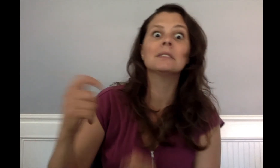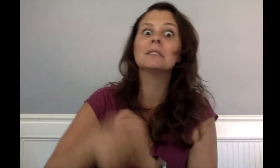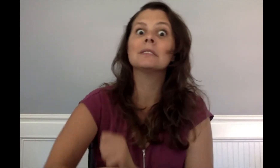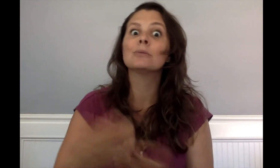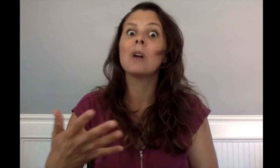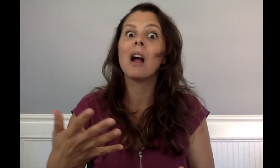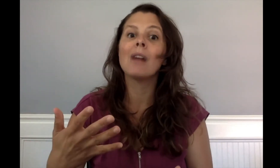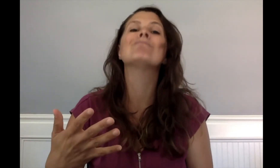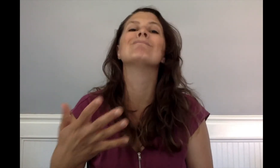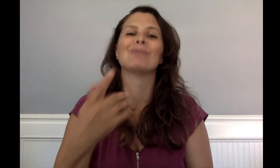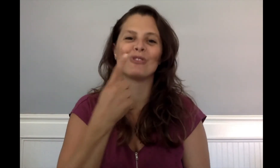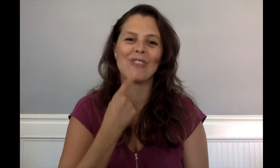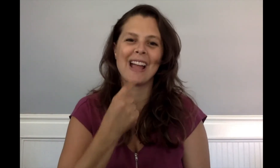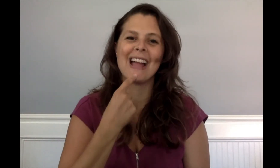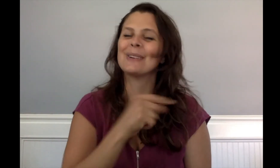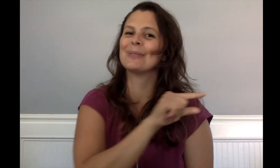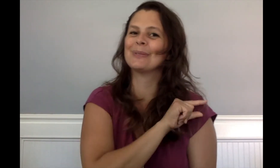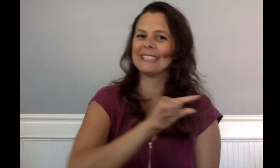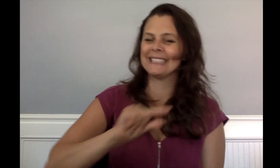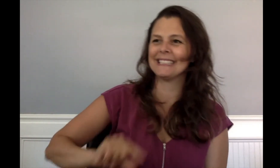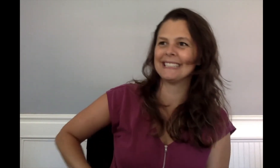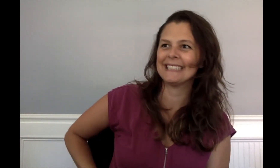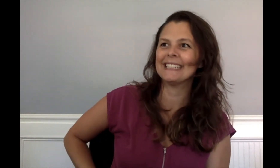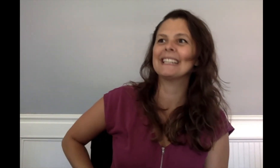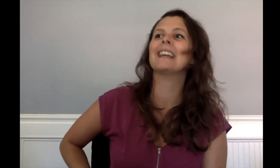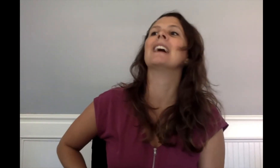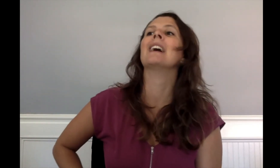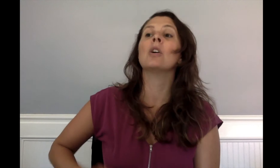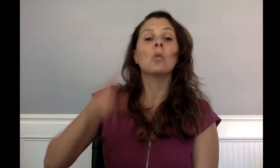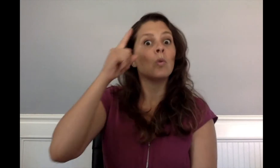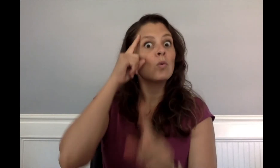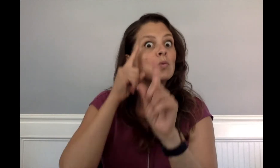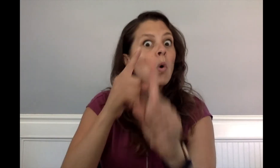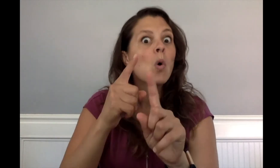the next person could play a red queen.